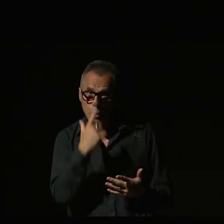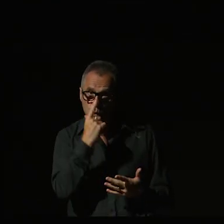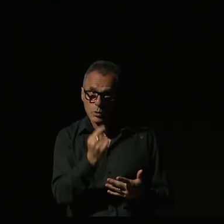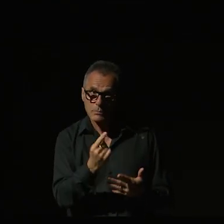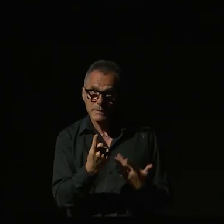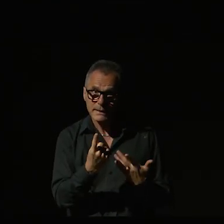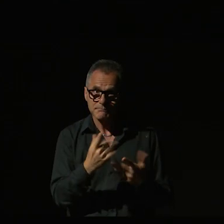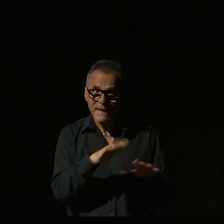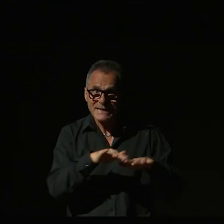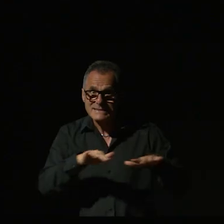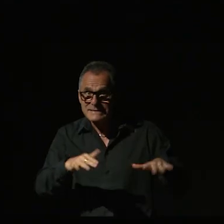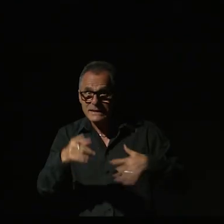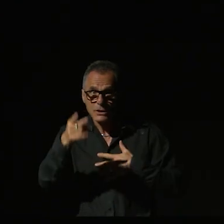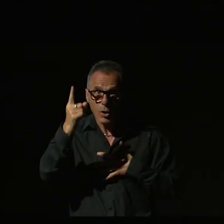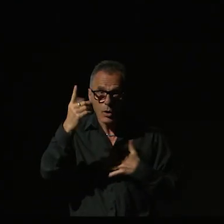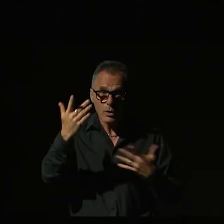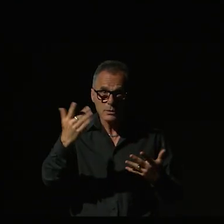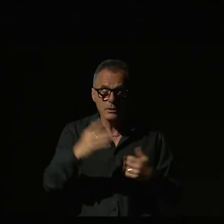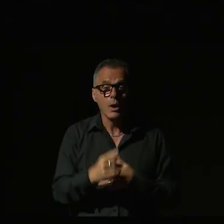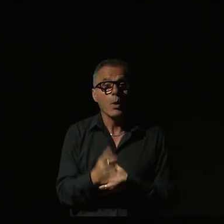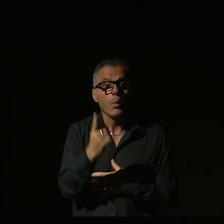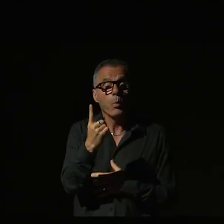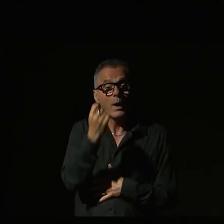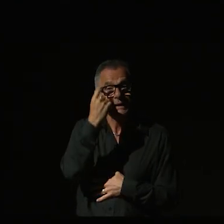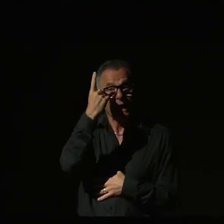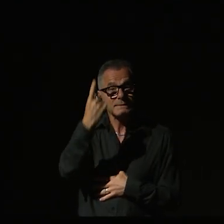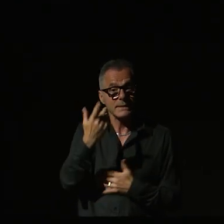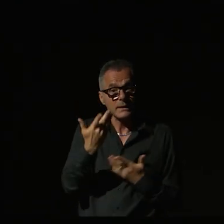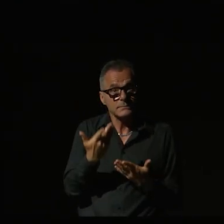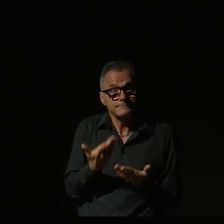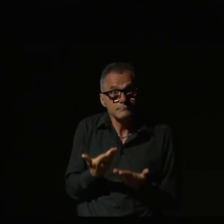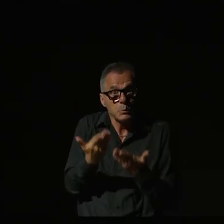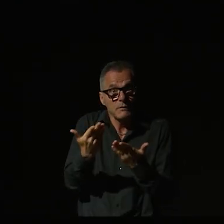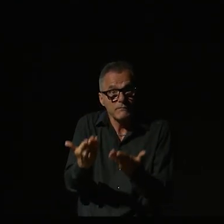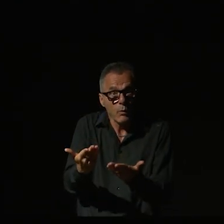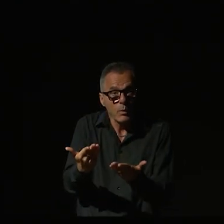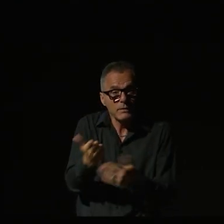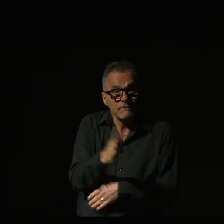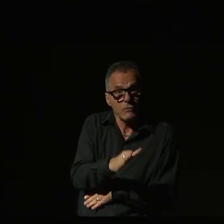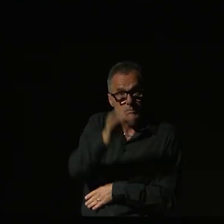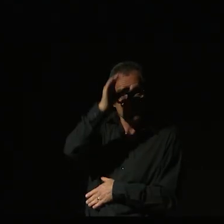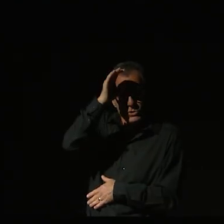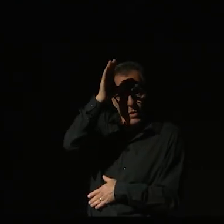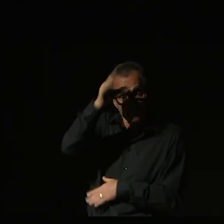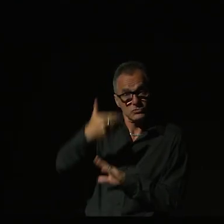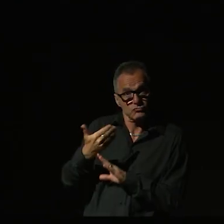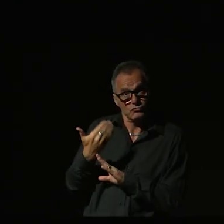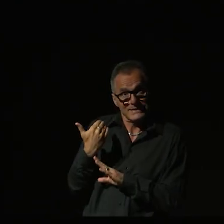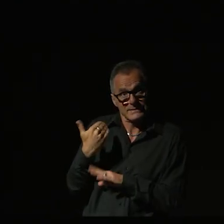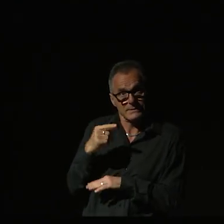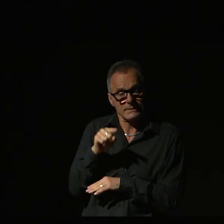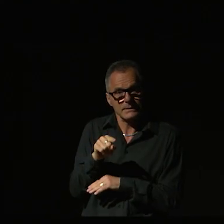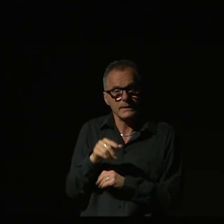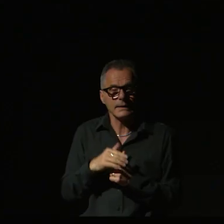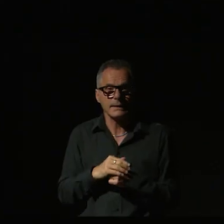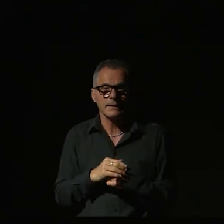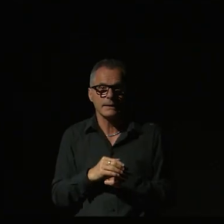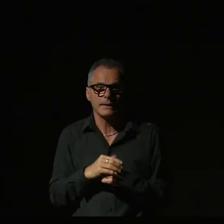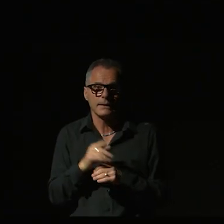And one idea that has been put forward by scholars in more recent years, and it started with Charles Dempsey,